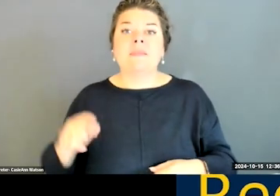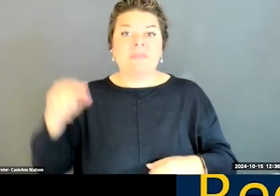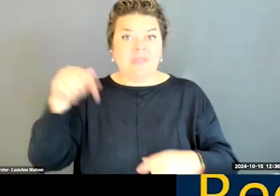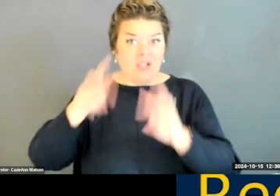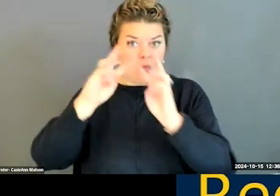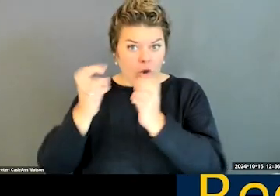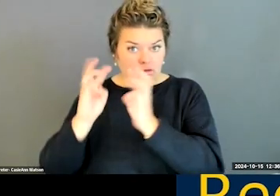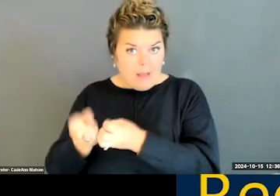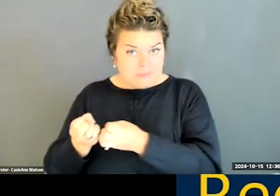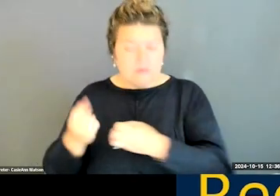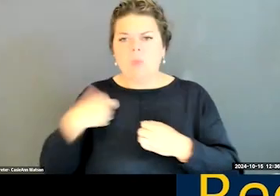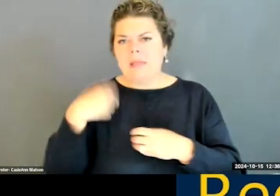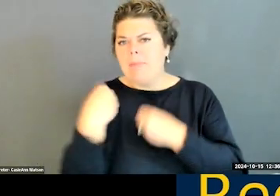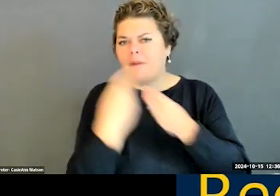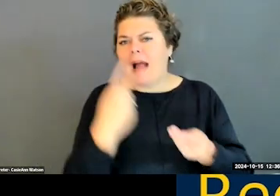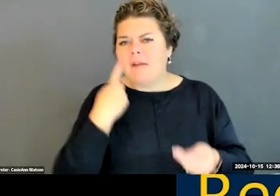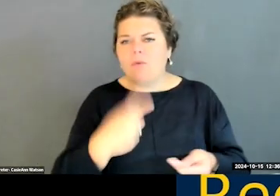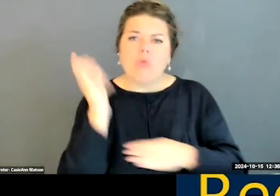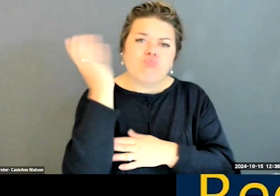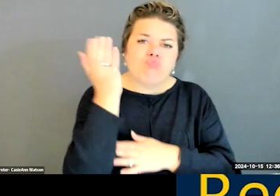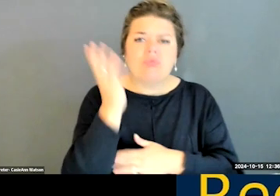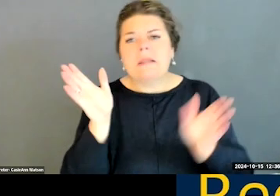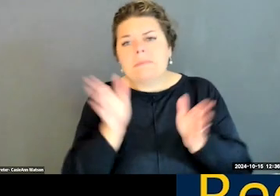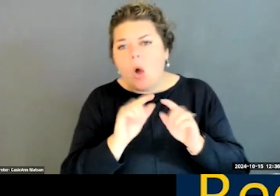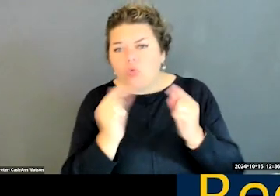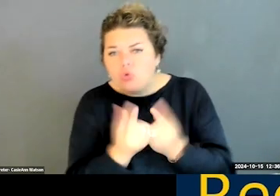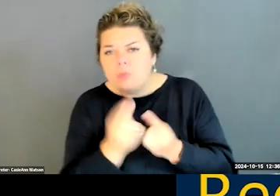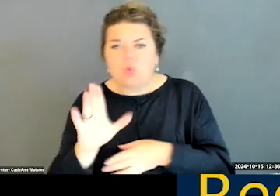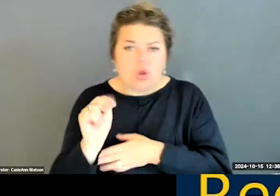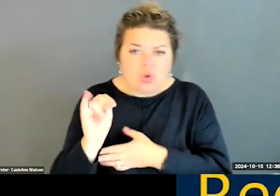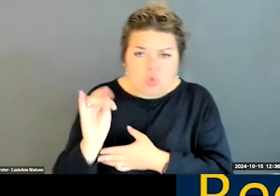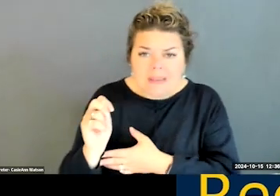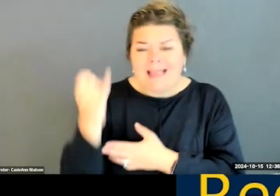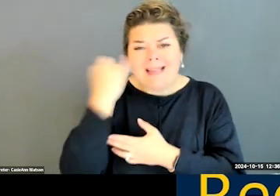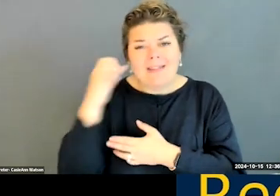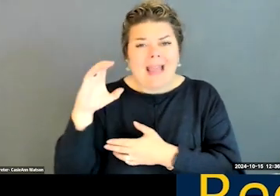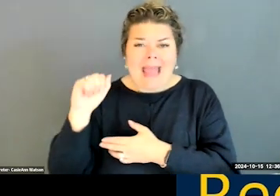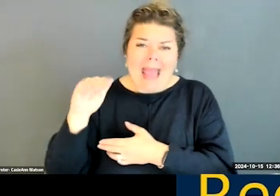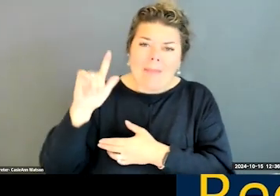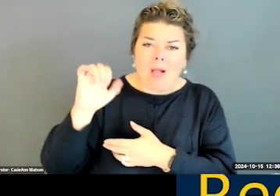we can provide them for your small group or for your unit on things like ableism awareness, how to help create